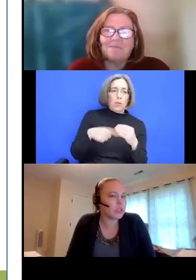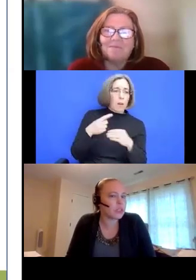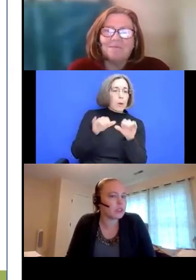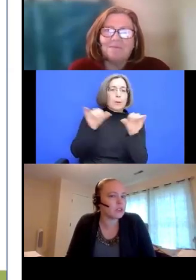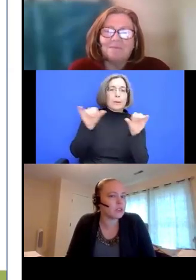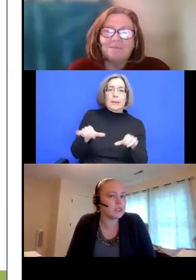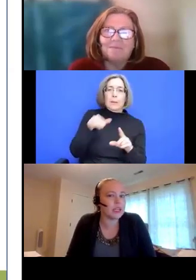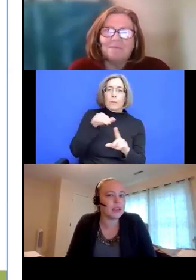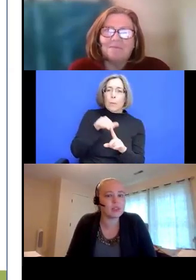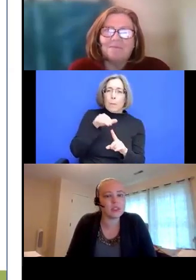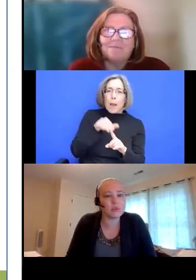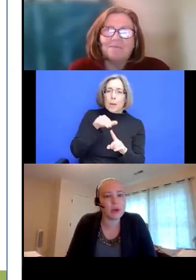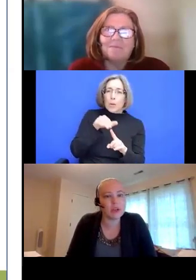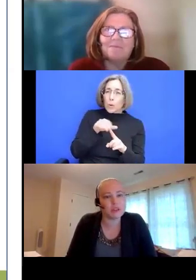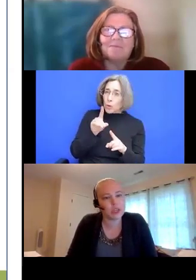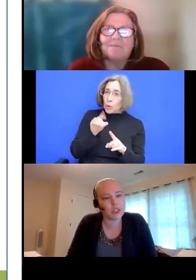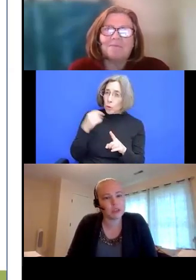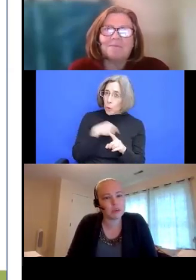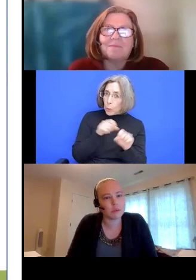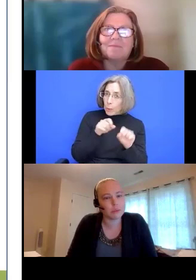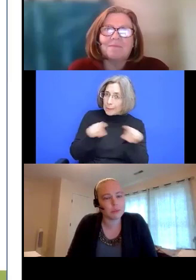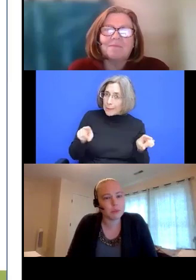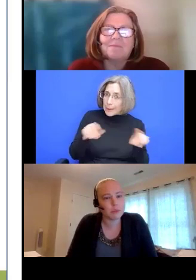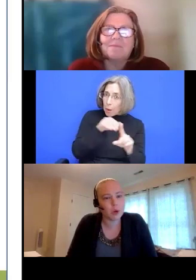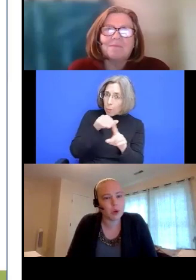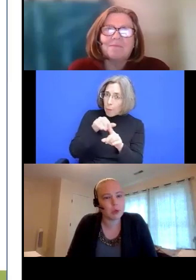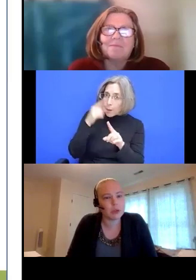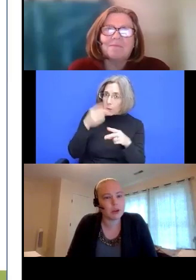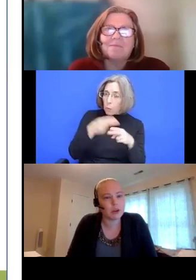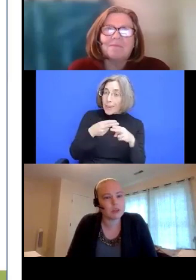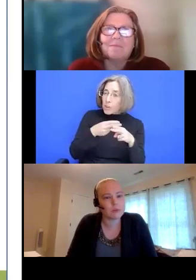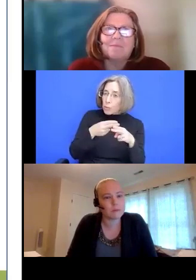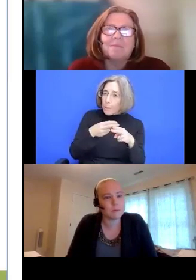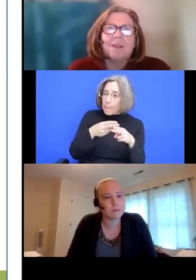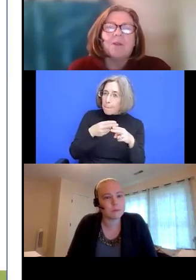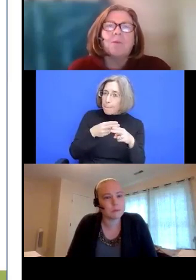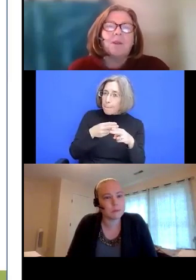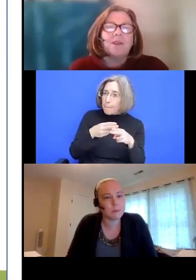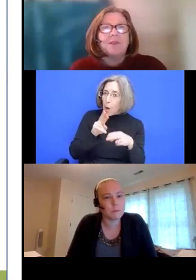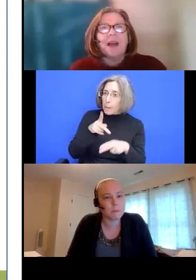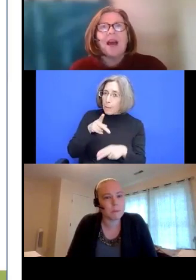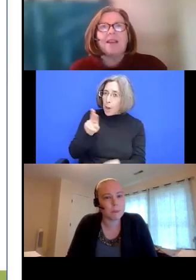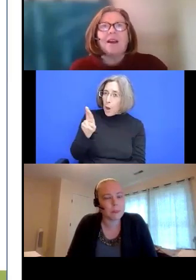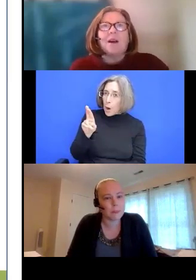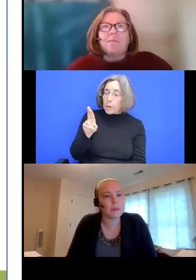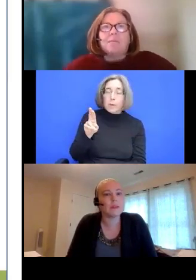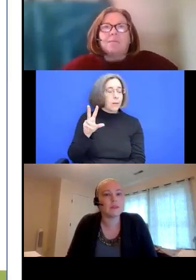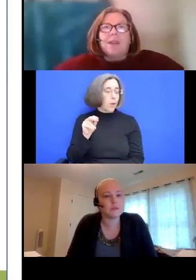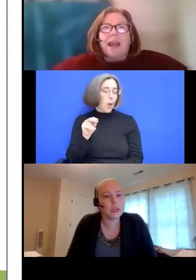Do we send out system reminders for interim RPPRs? Scarlett Gibb: We do not yet.